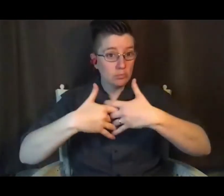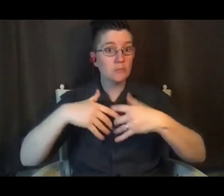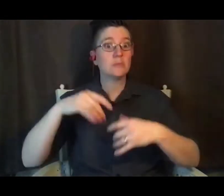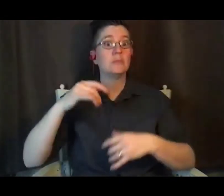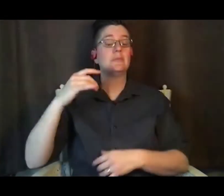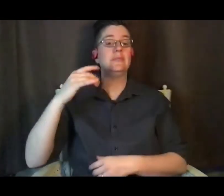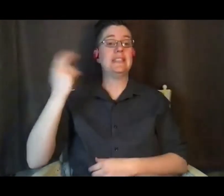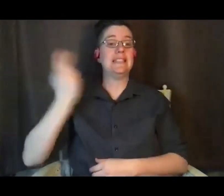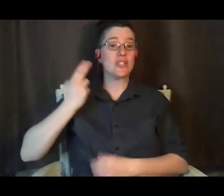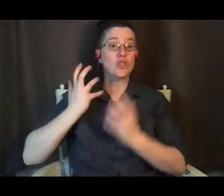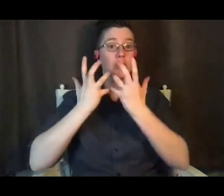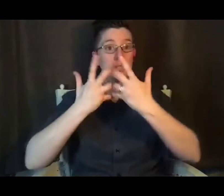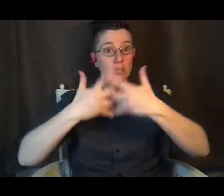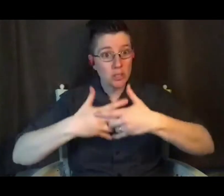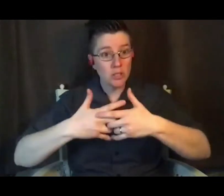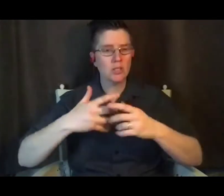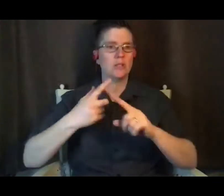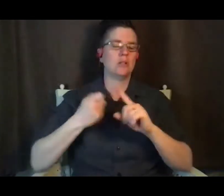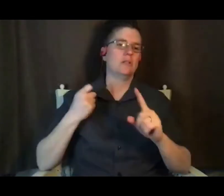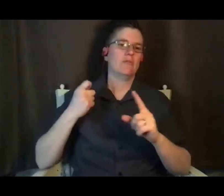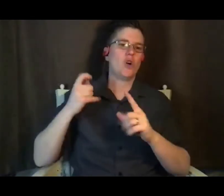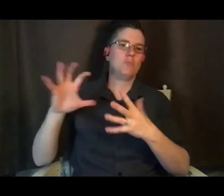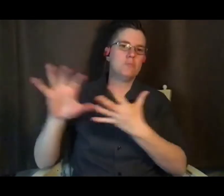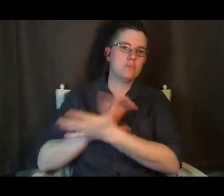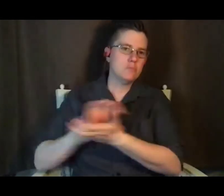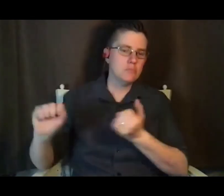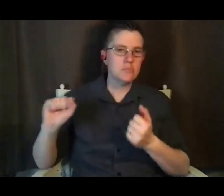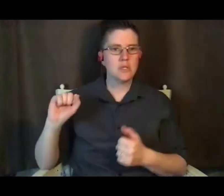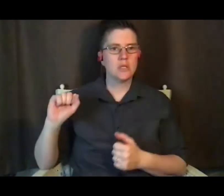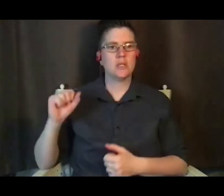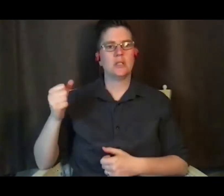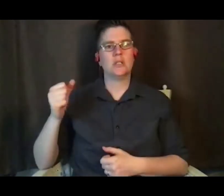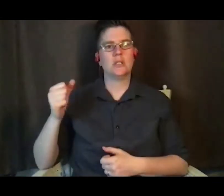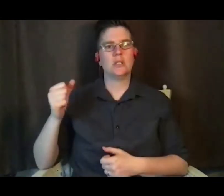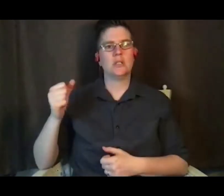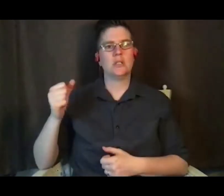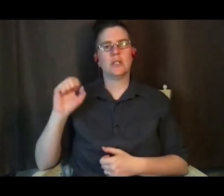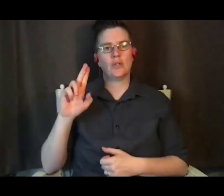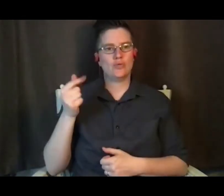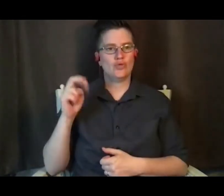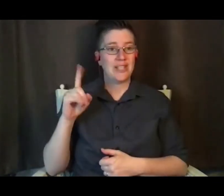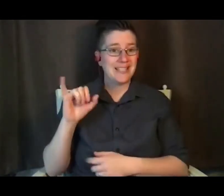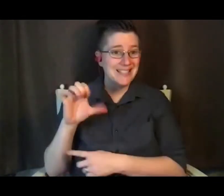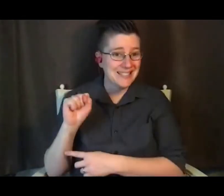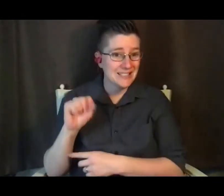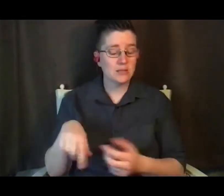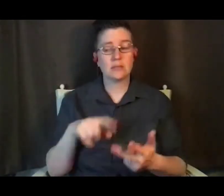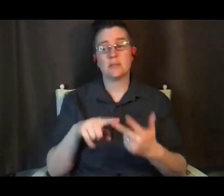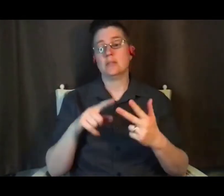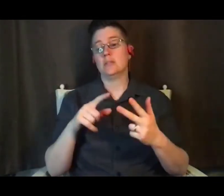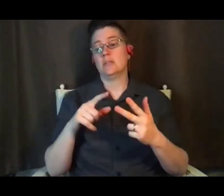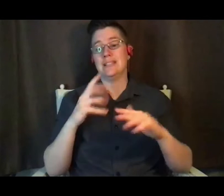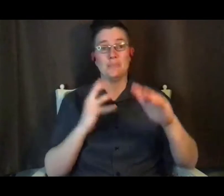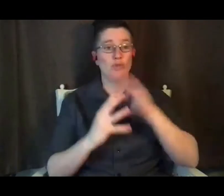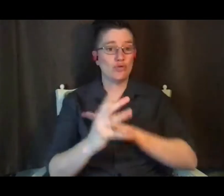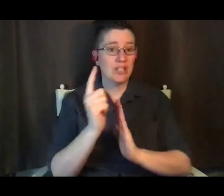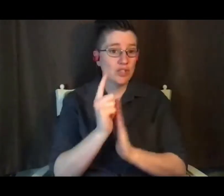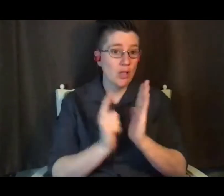from genocide to eugenics to our immigration laws to literally labeling political dissidents and